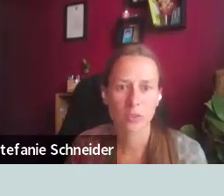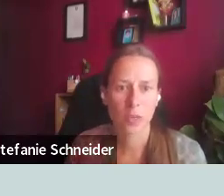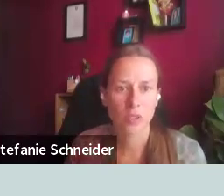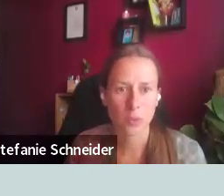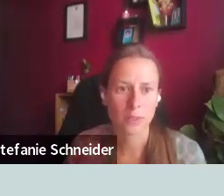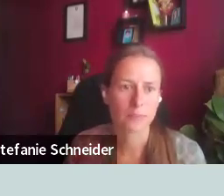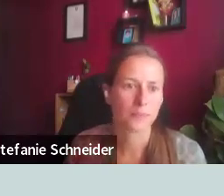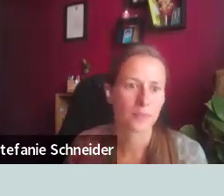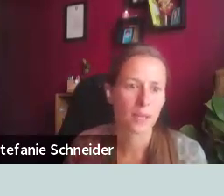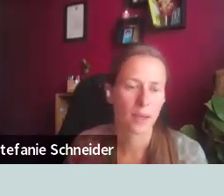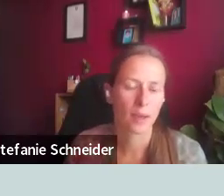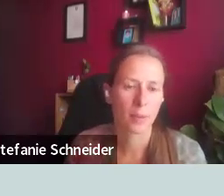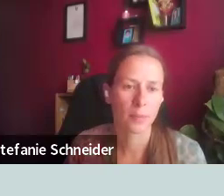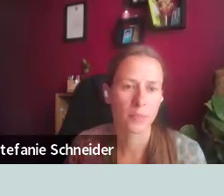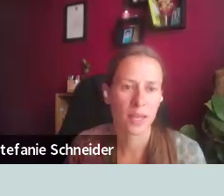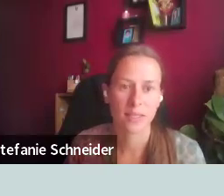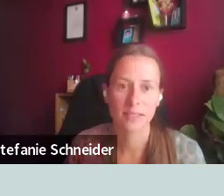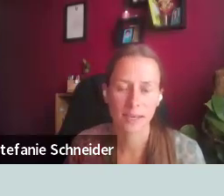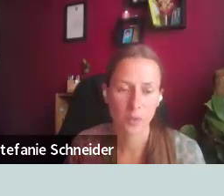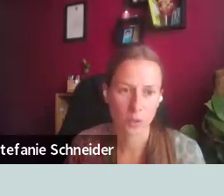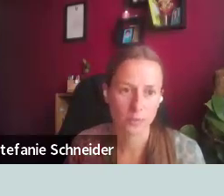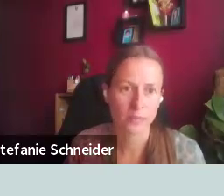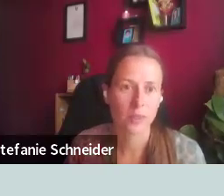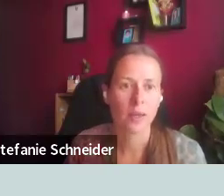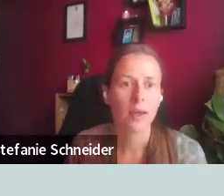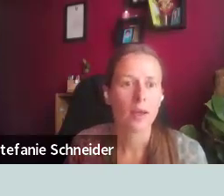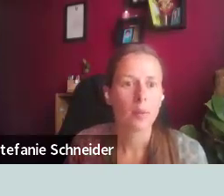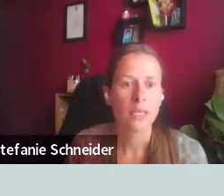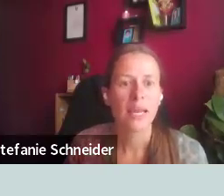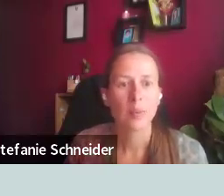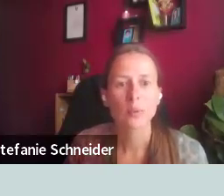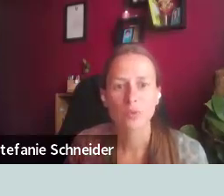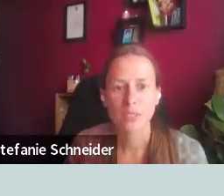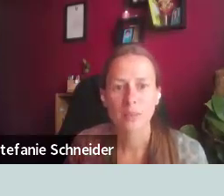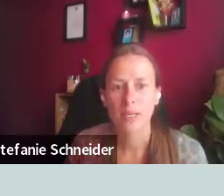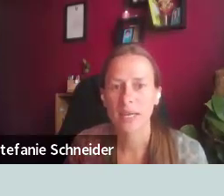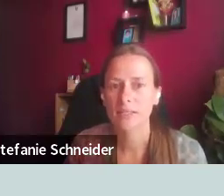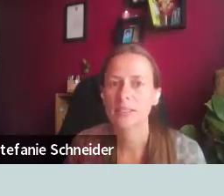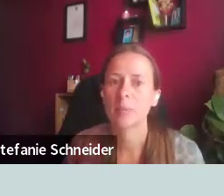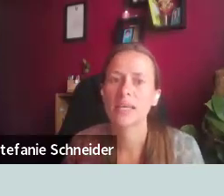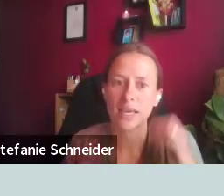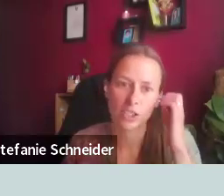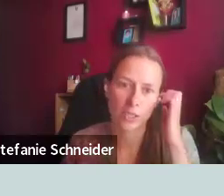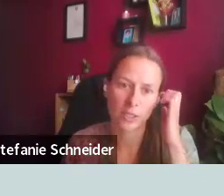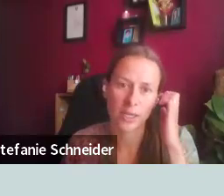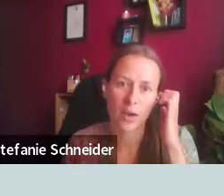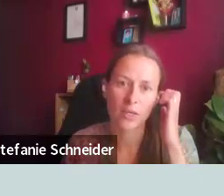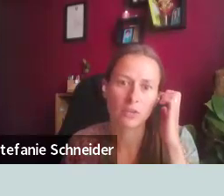that's just the way we do it. And the second one, being able to read somebody else's application and